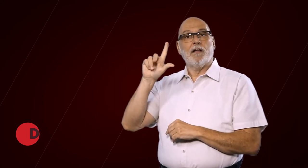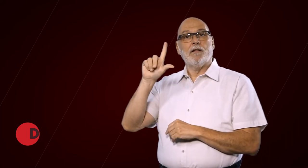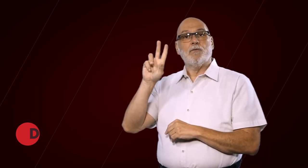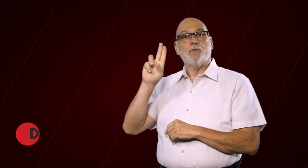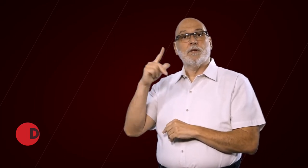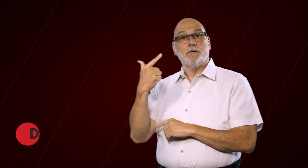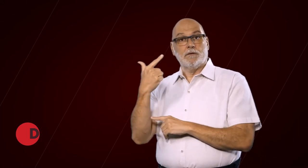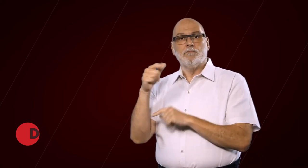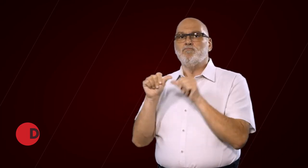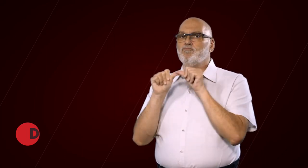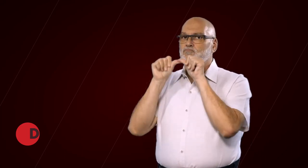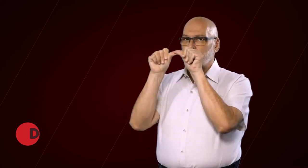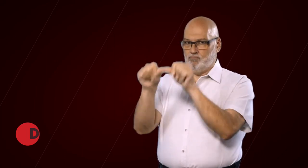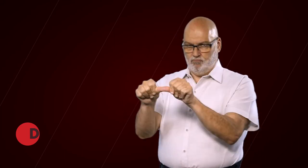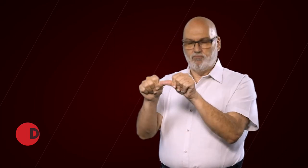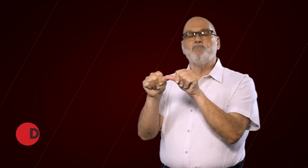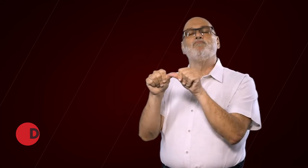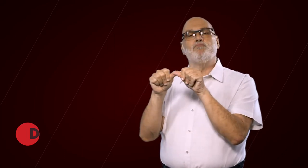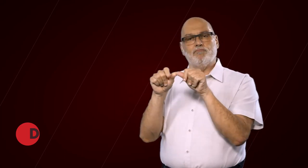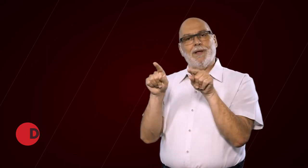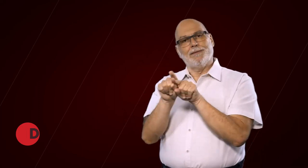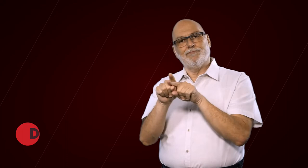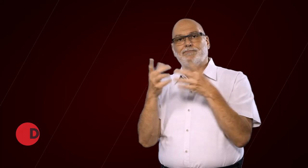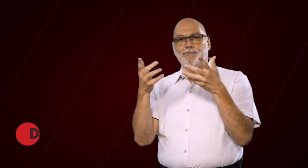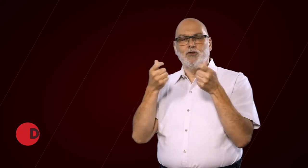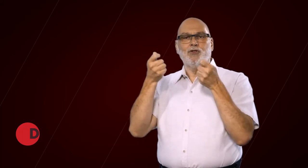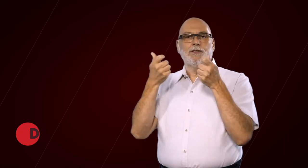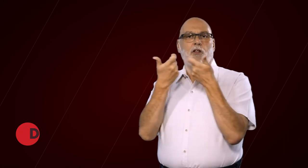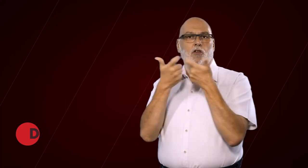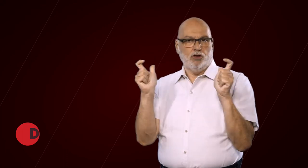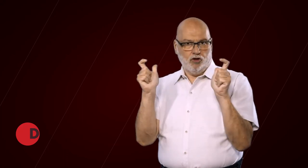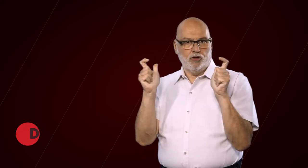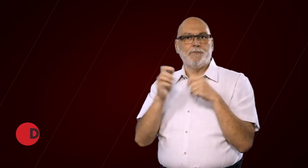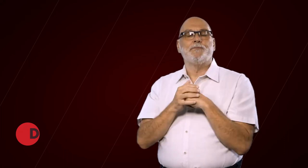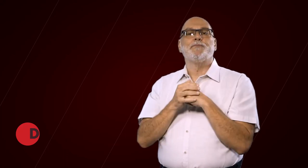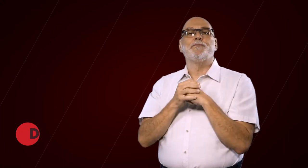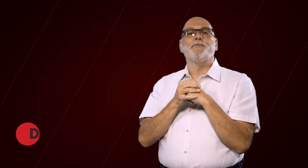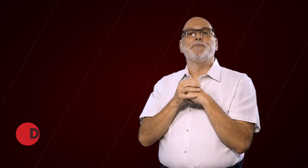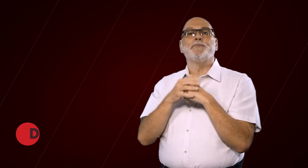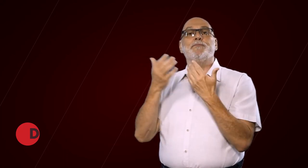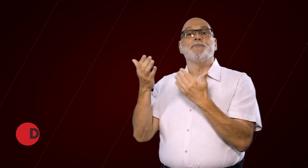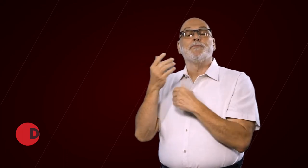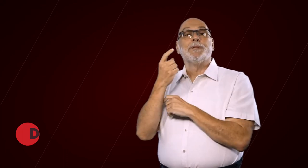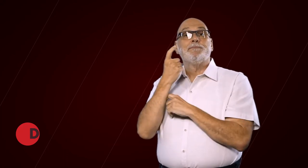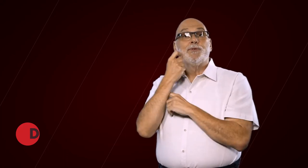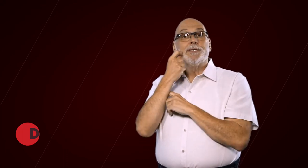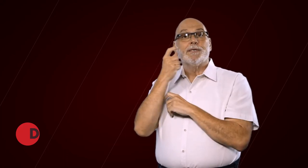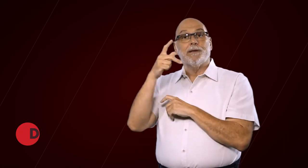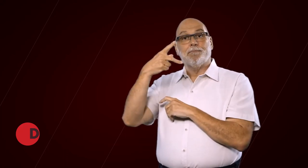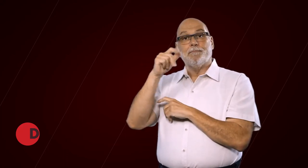Leanor Vlug continues as director at large.